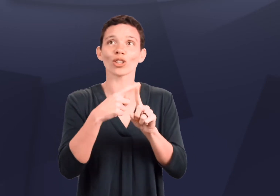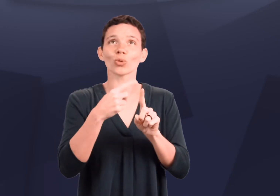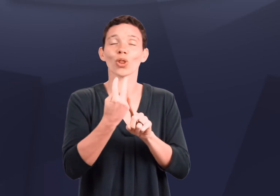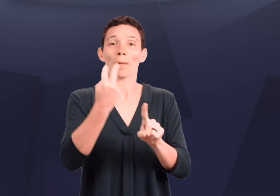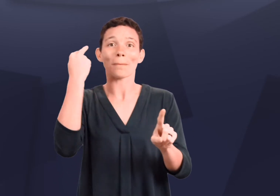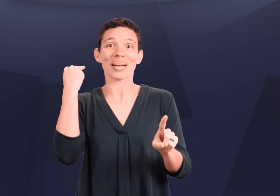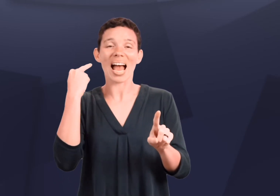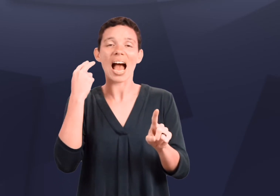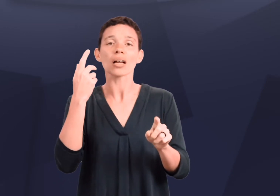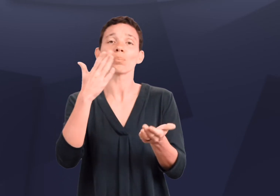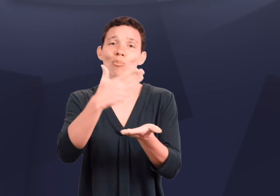Pause and take care of yourself.